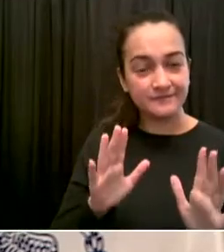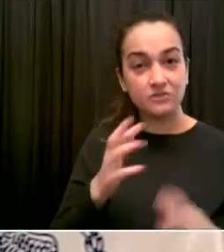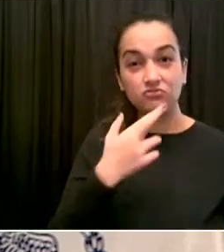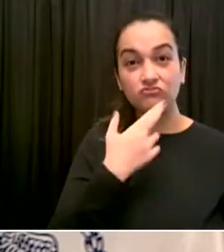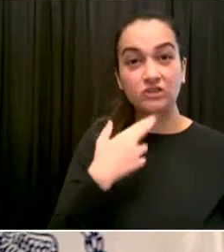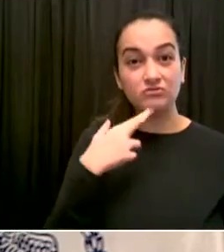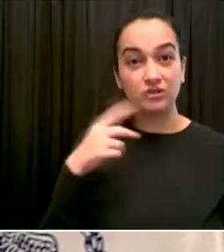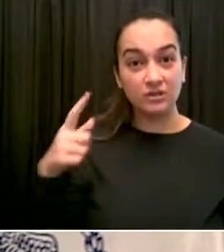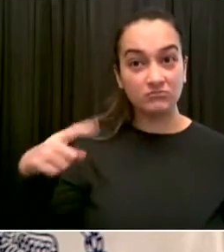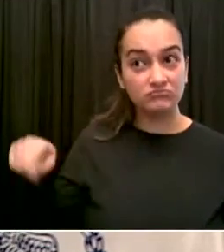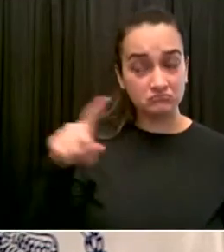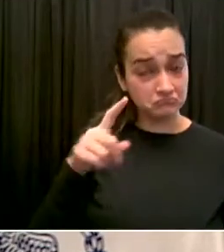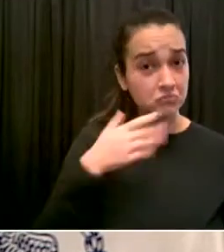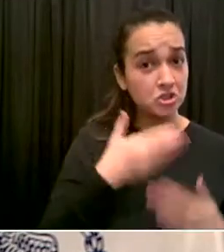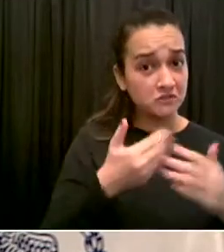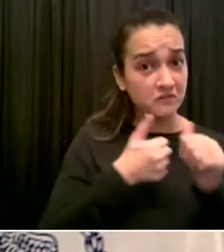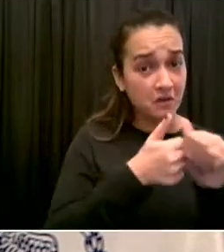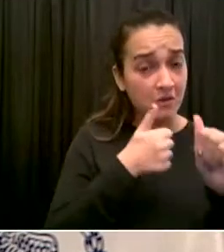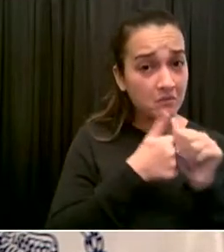I HEARD FROM A LOT OF PEOPLE